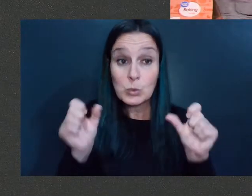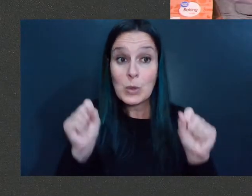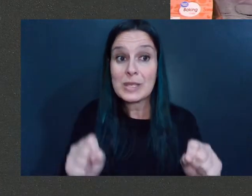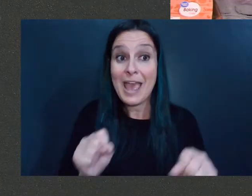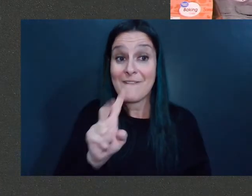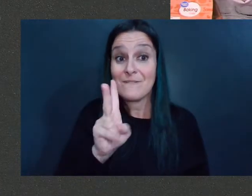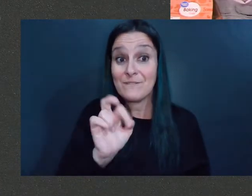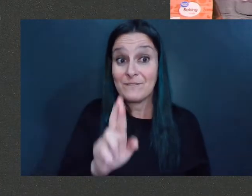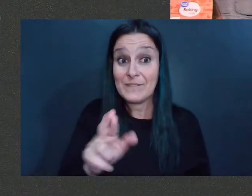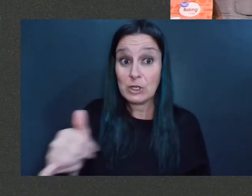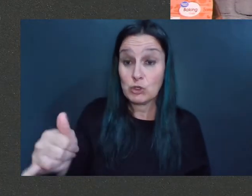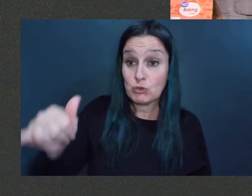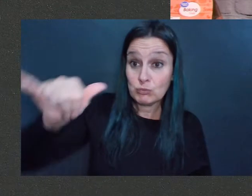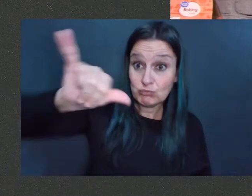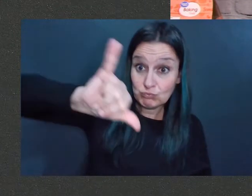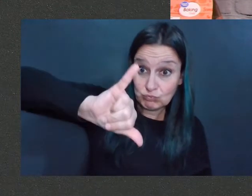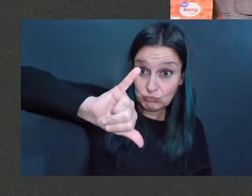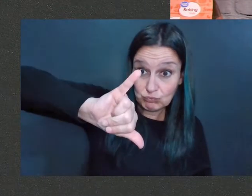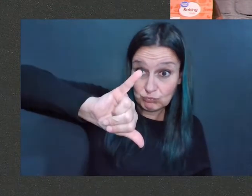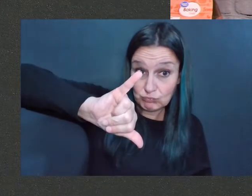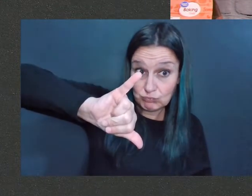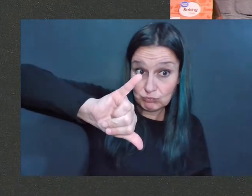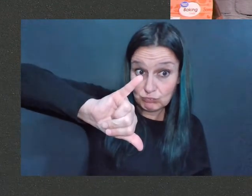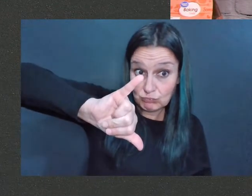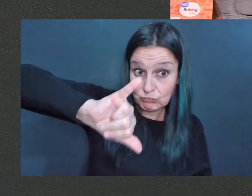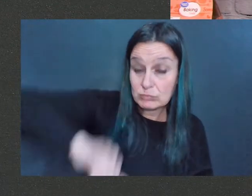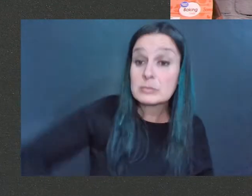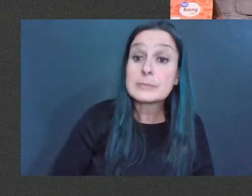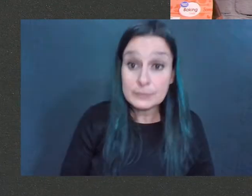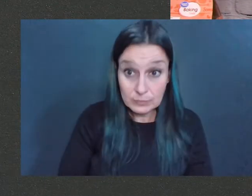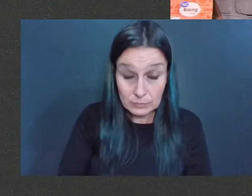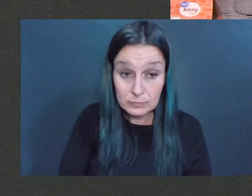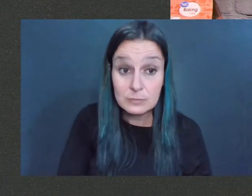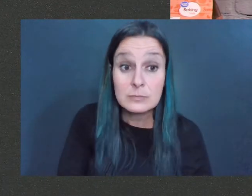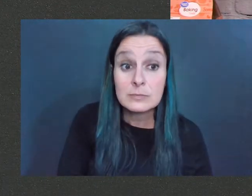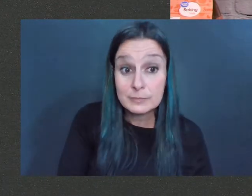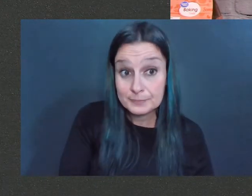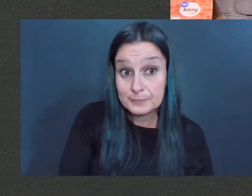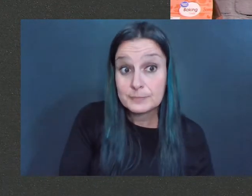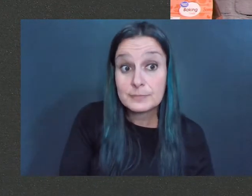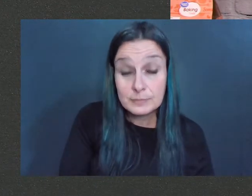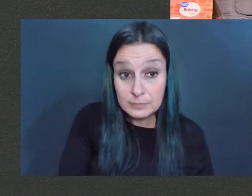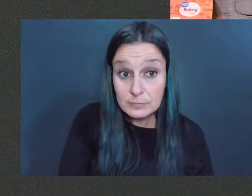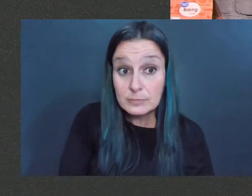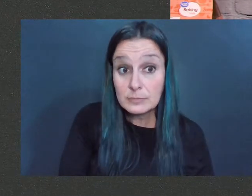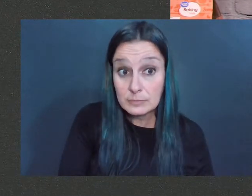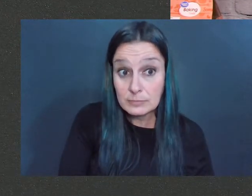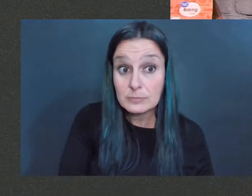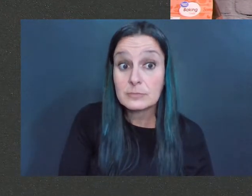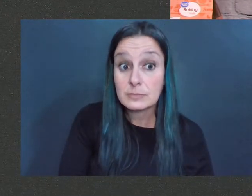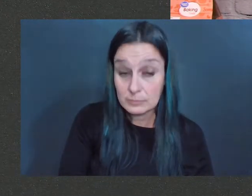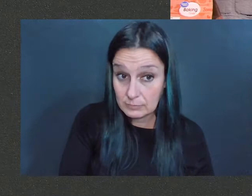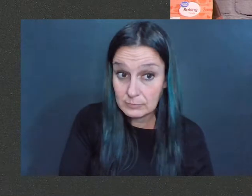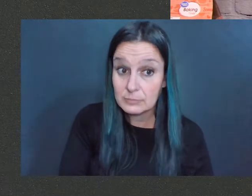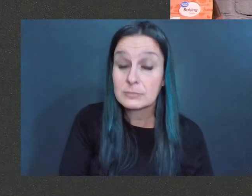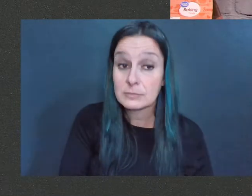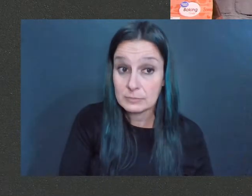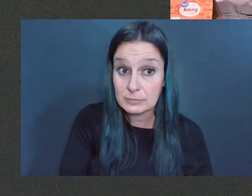I put some vinegar in my cup here in this bottle. [water rattling] Some vinegar in here.